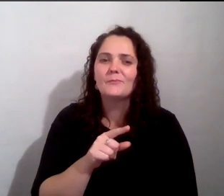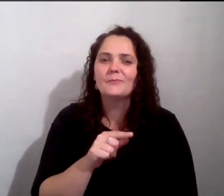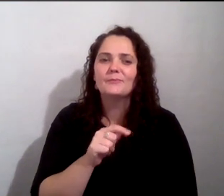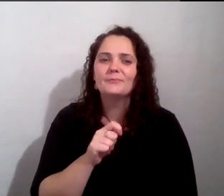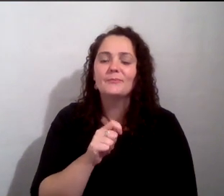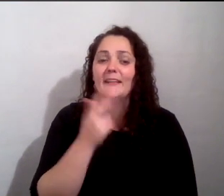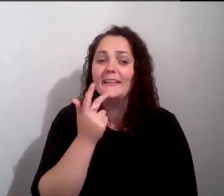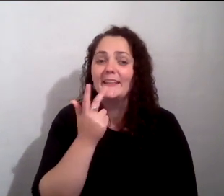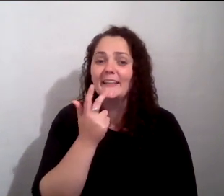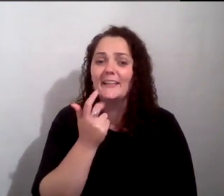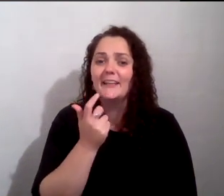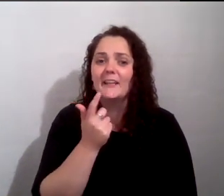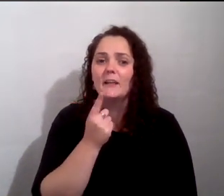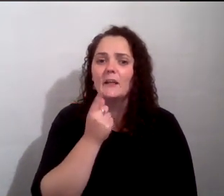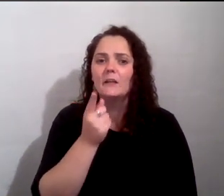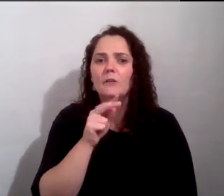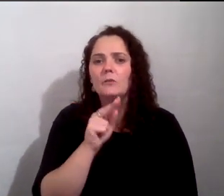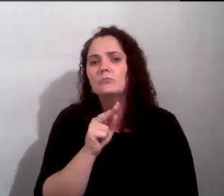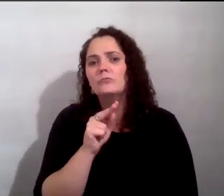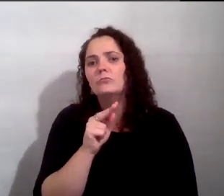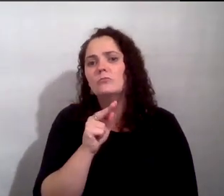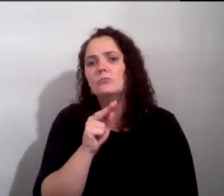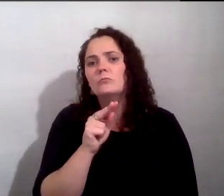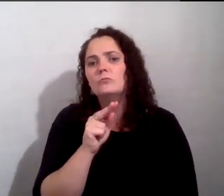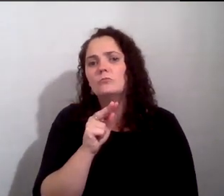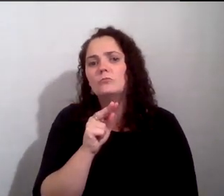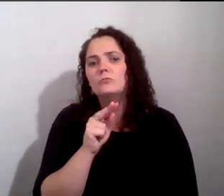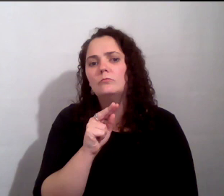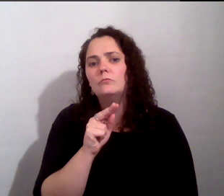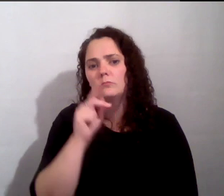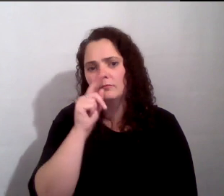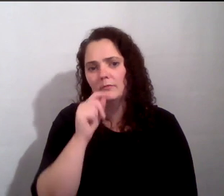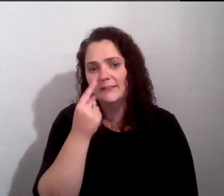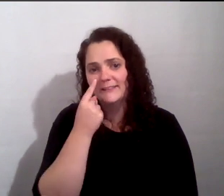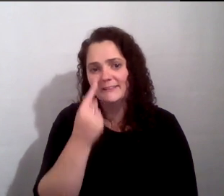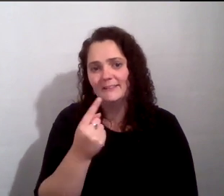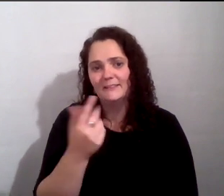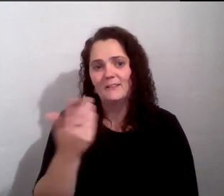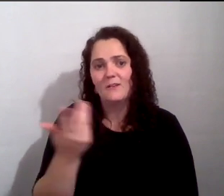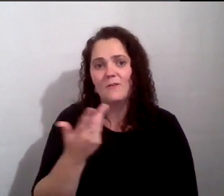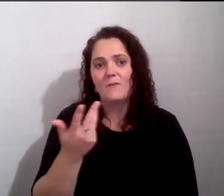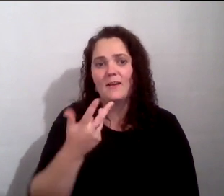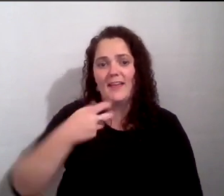figure of Christ takes up almost the entire composition